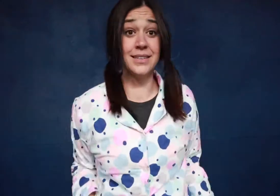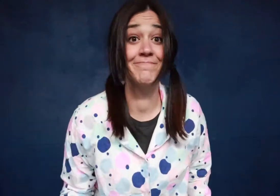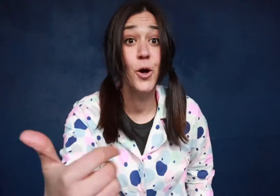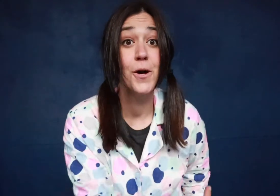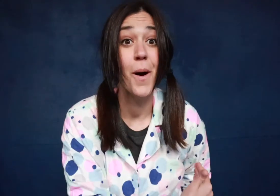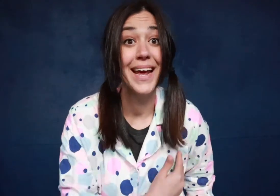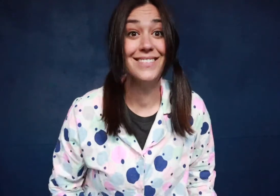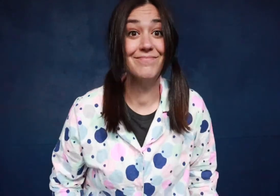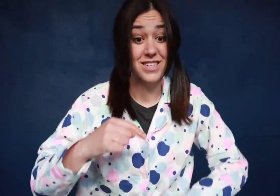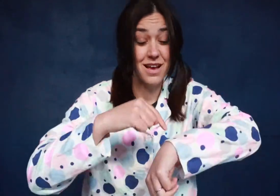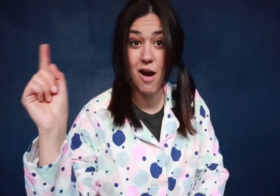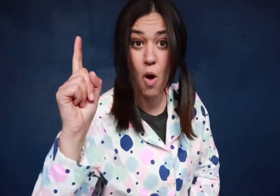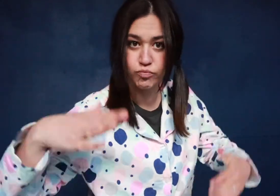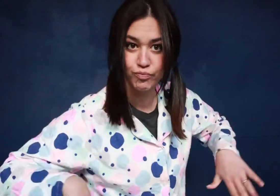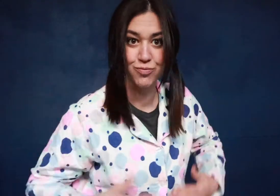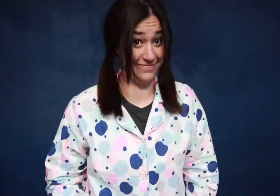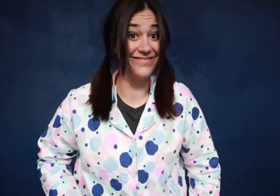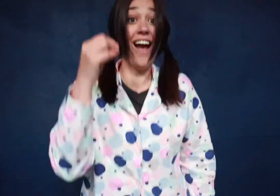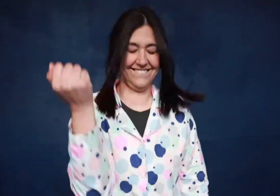Good morning! Time to get dressed!